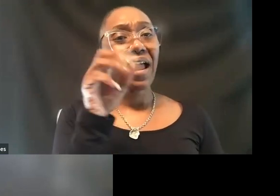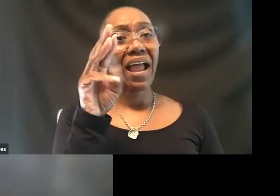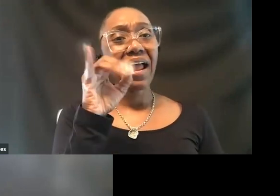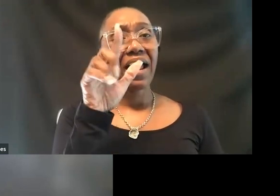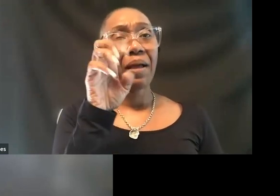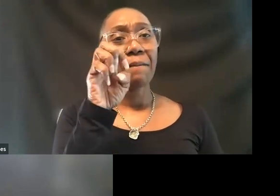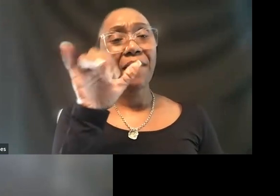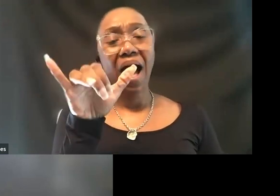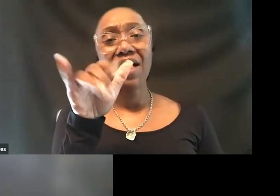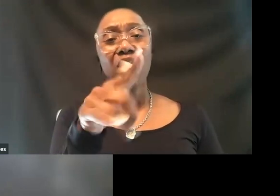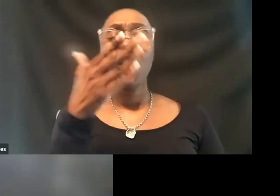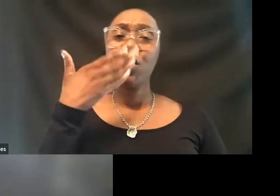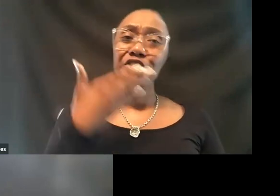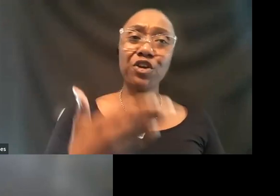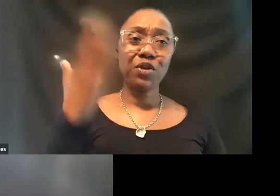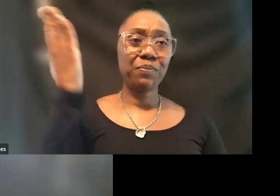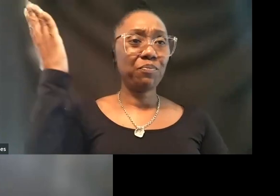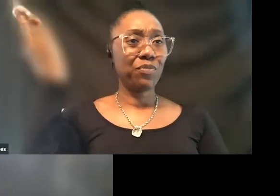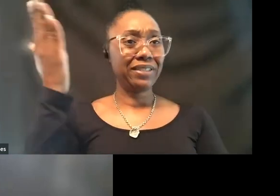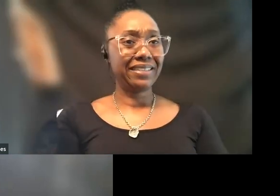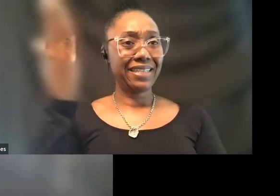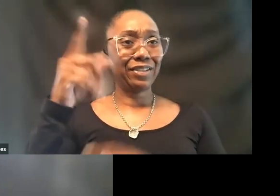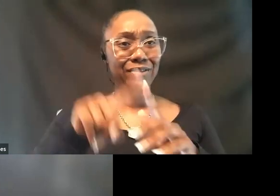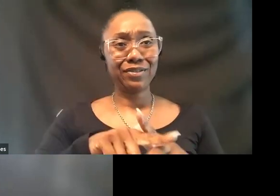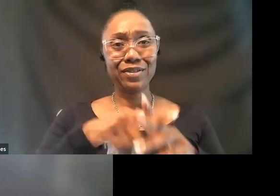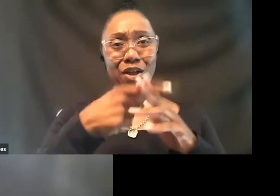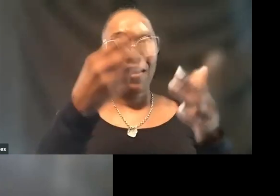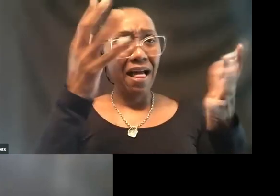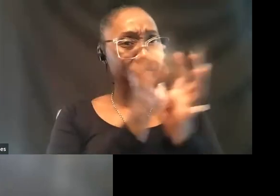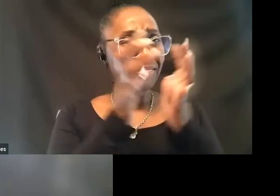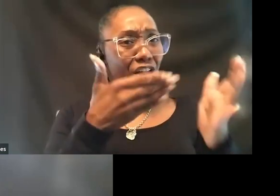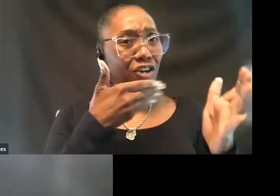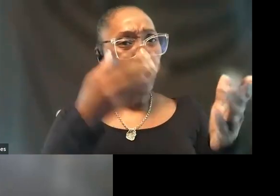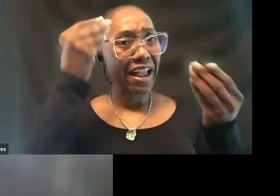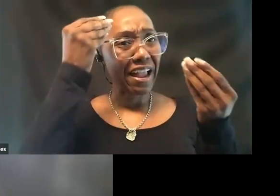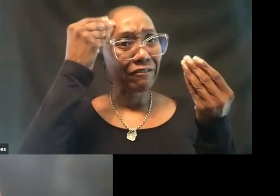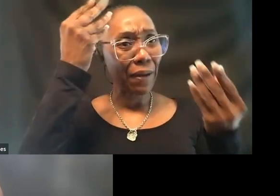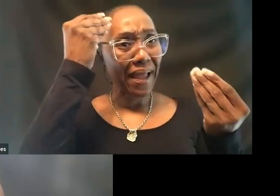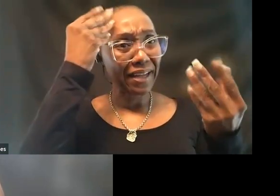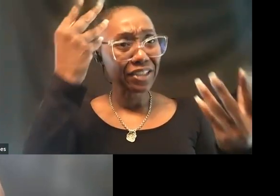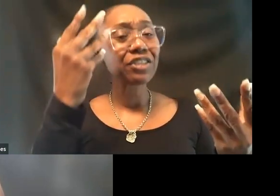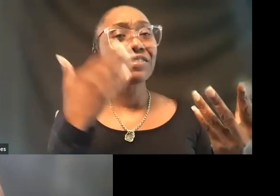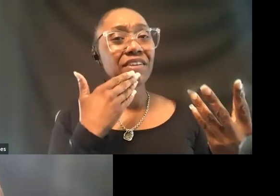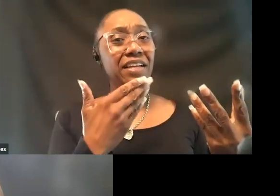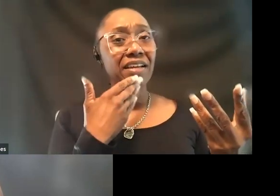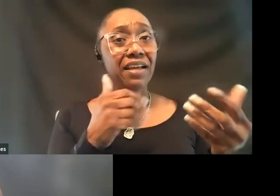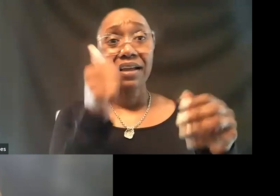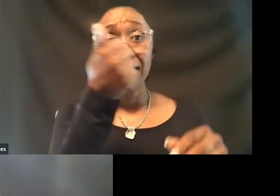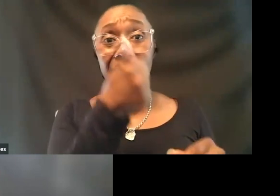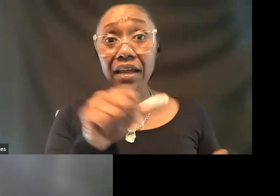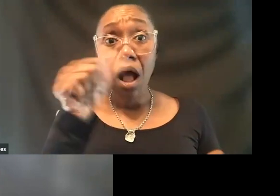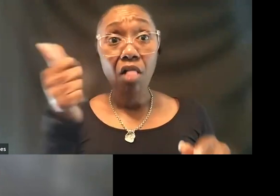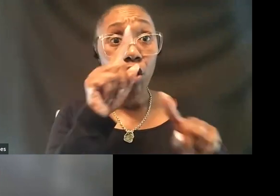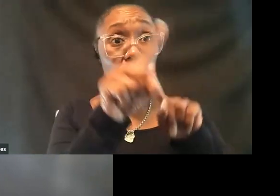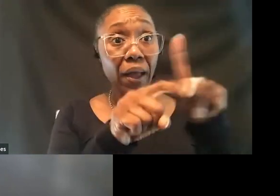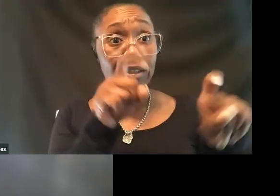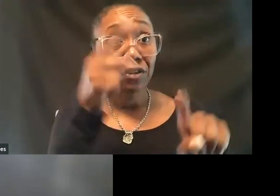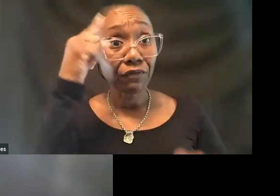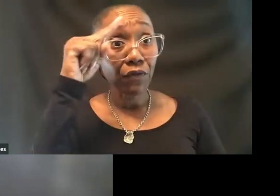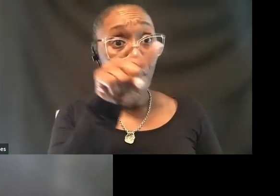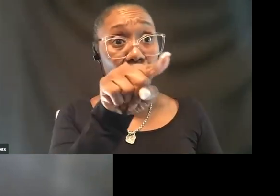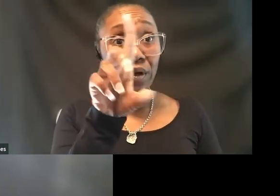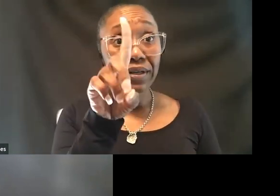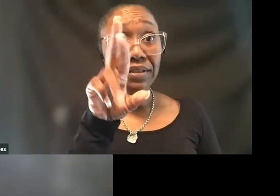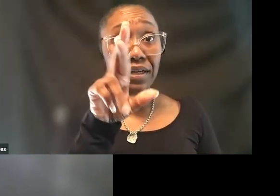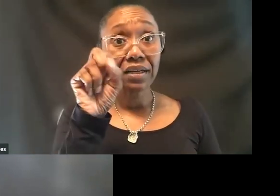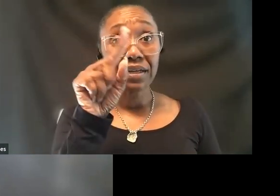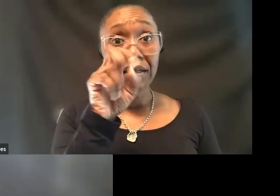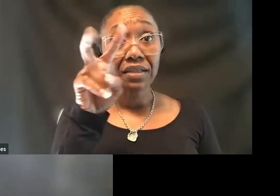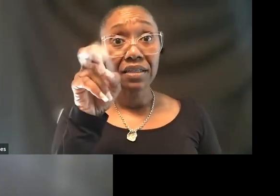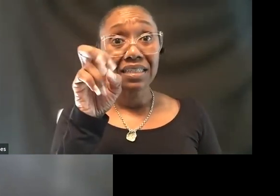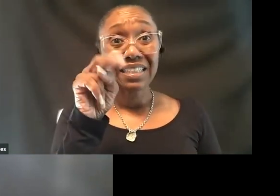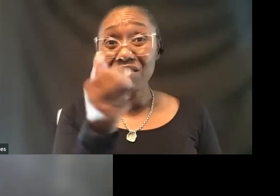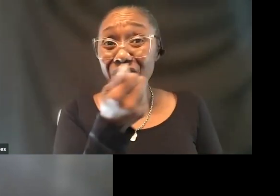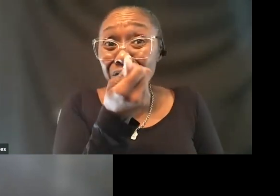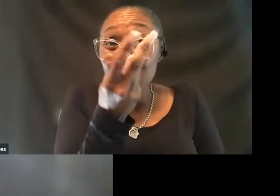Great way to start everything off. Very informative. Our next session, are there any other questions? Cause we do have a few more minutes.